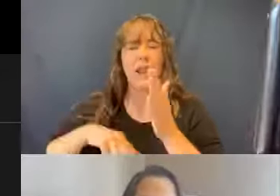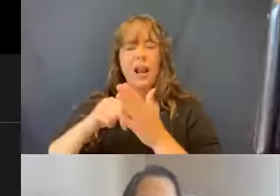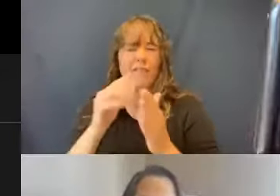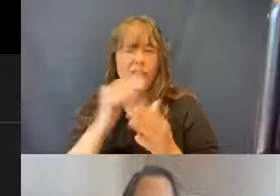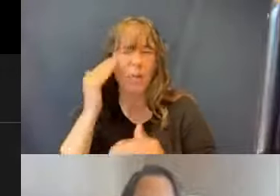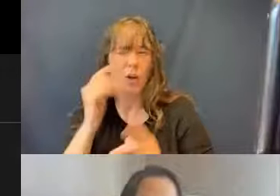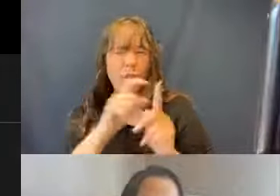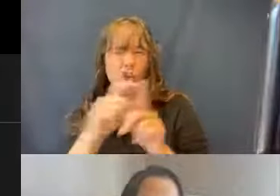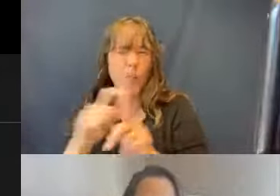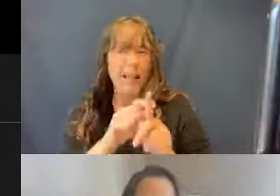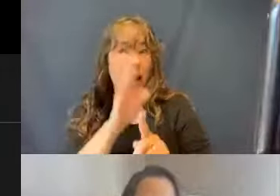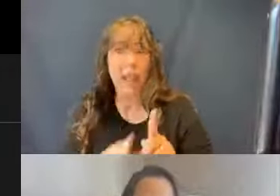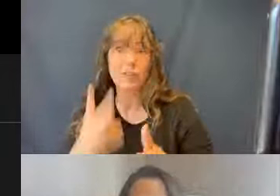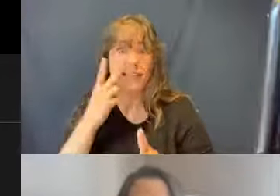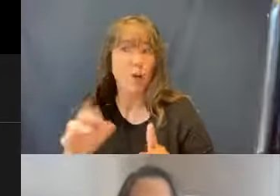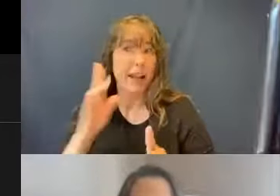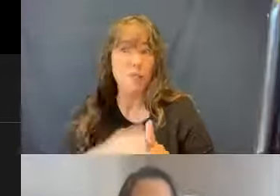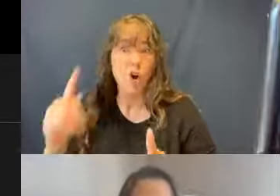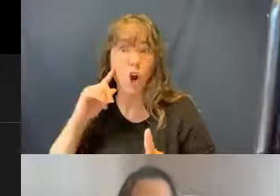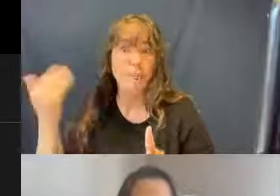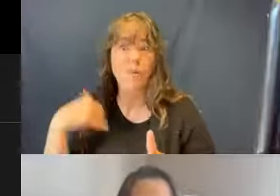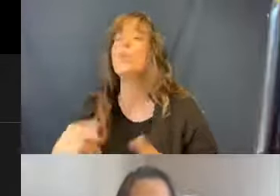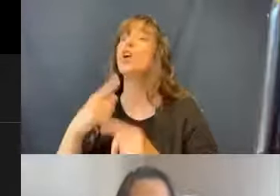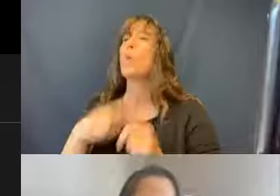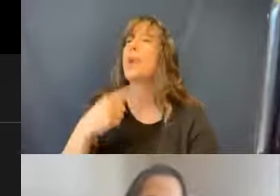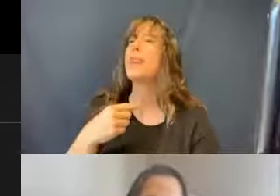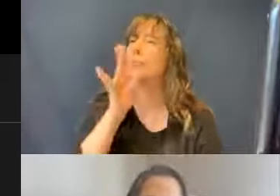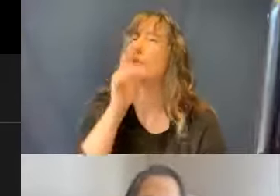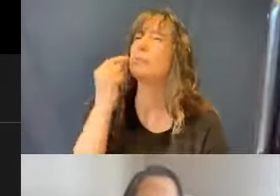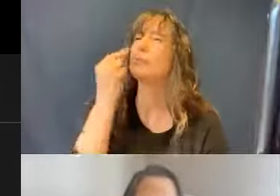So when I saw it on a speaker's mouth for the first time, I might have a leg up as to